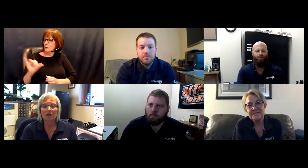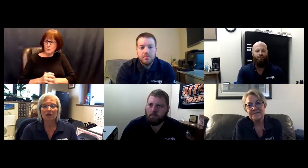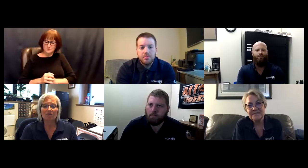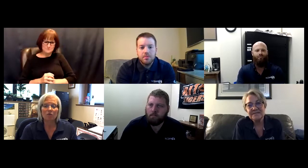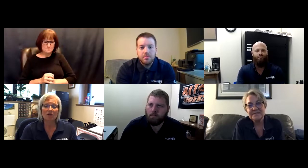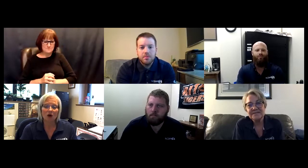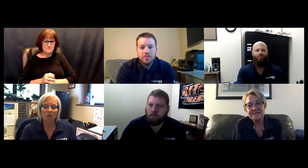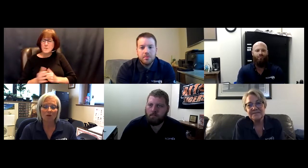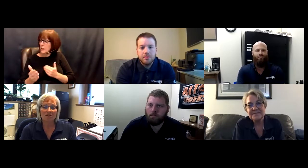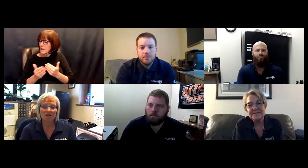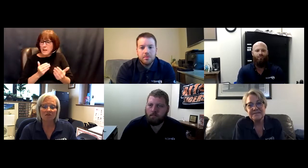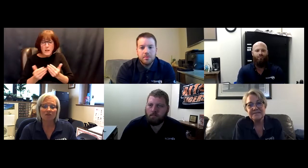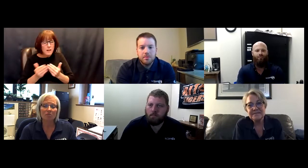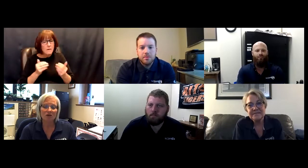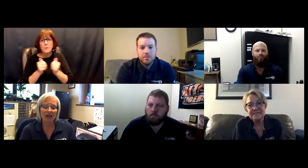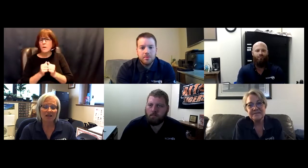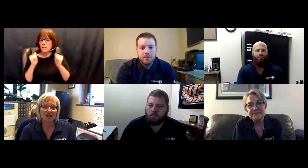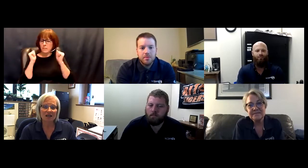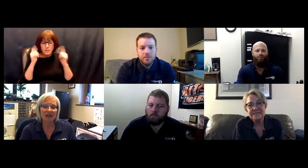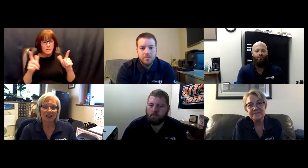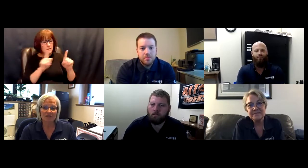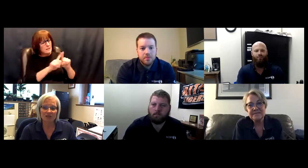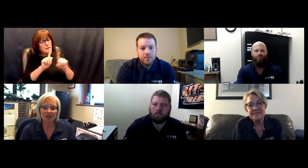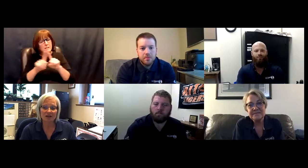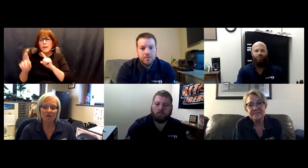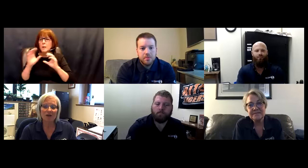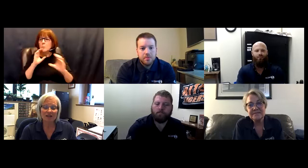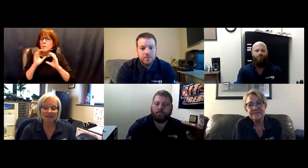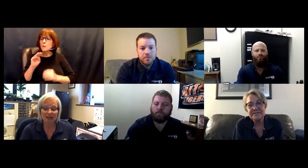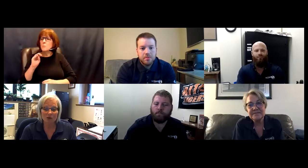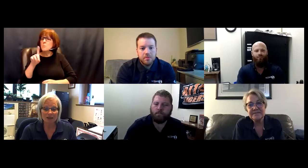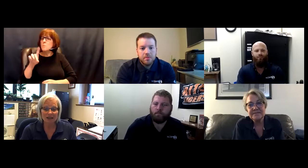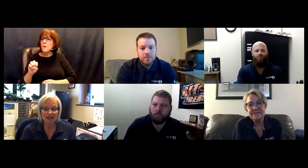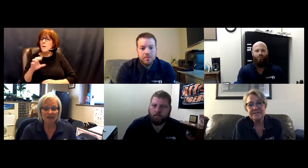Even with all modes of communication and levels of american sign language skills